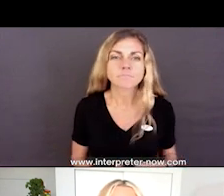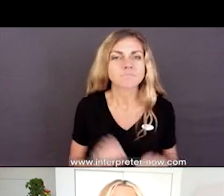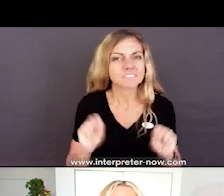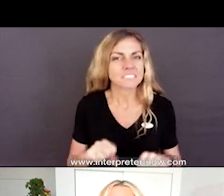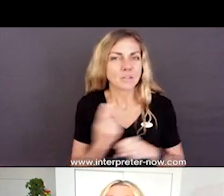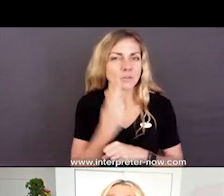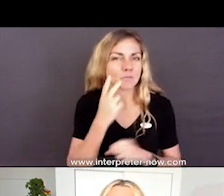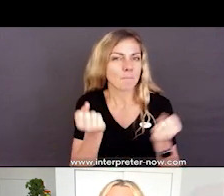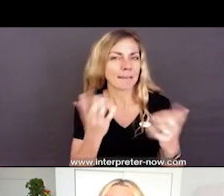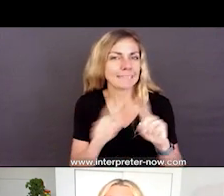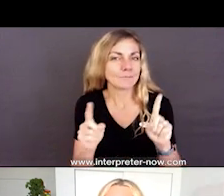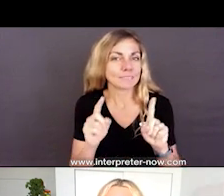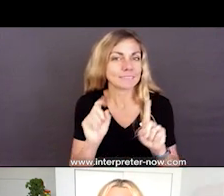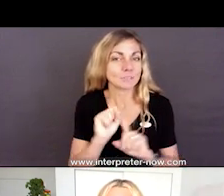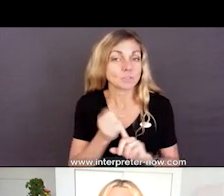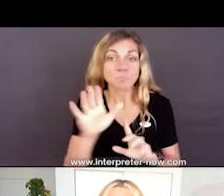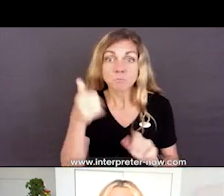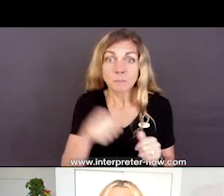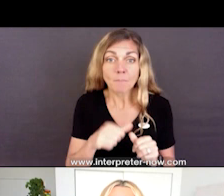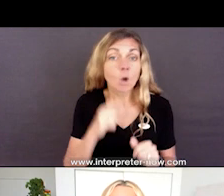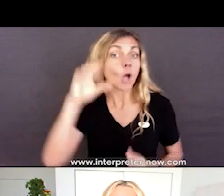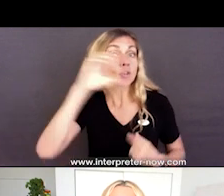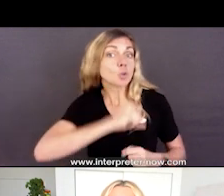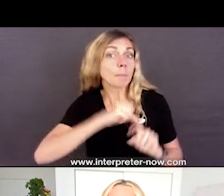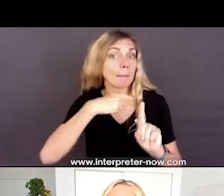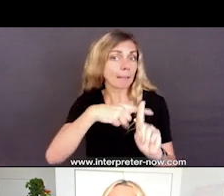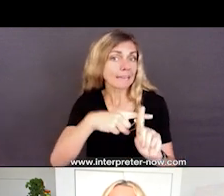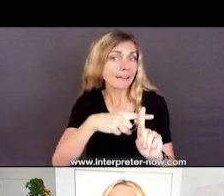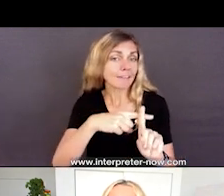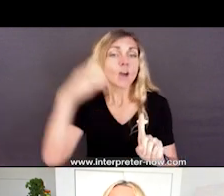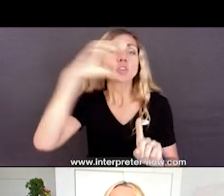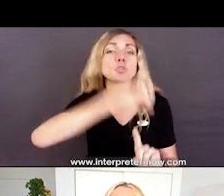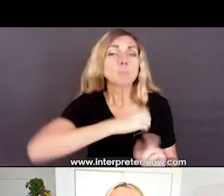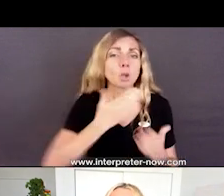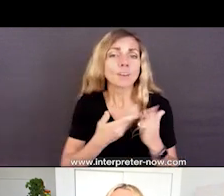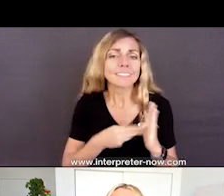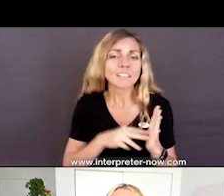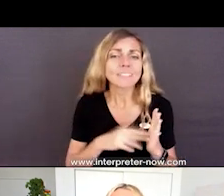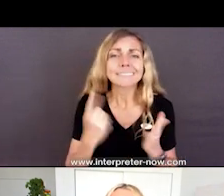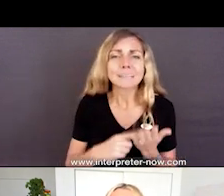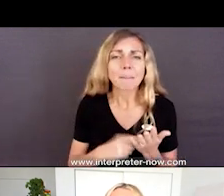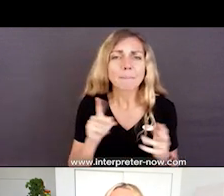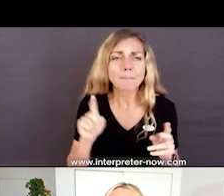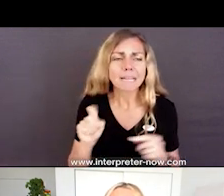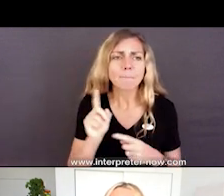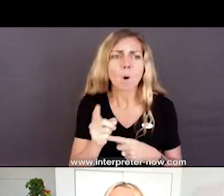So remember, you're assuming good intent. Sometimes someone just needs a moment to reflect on what they said.